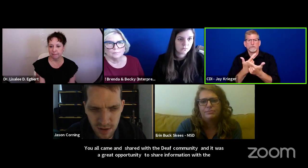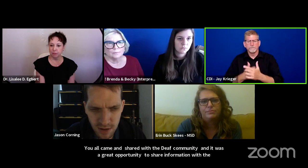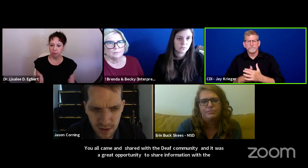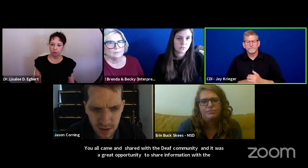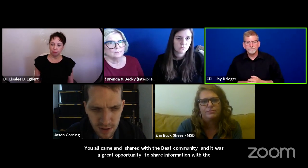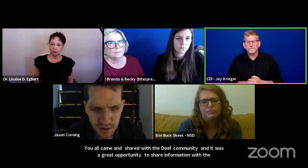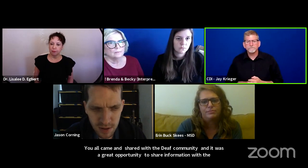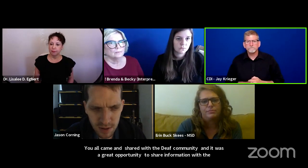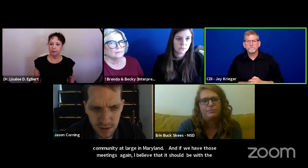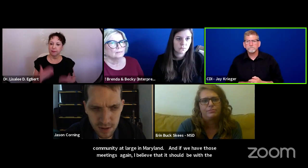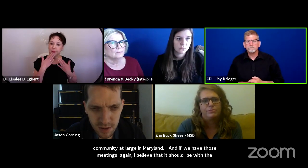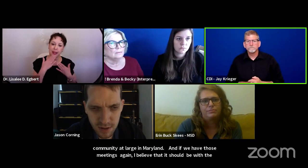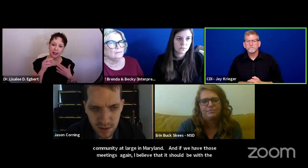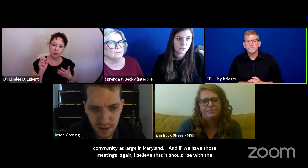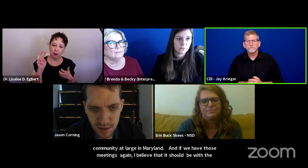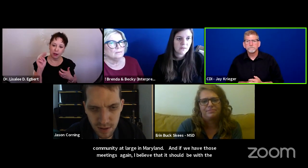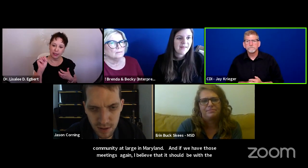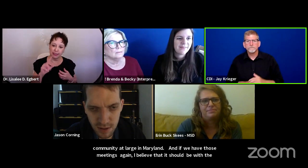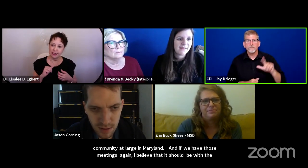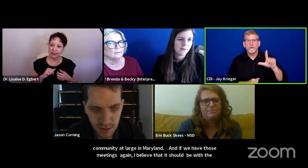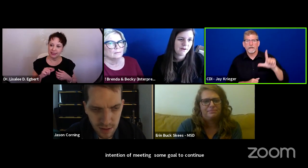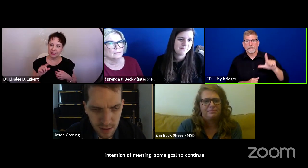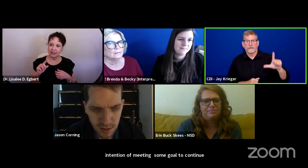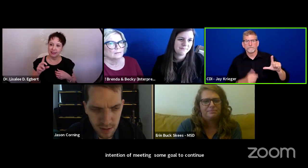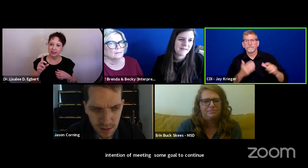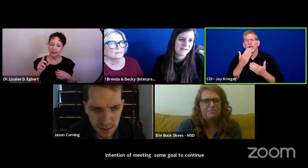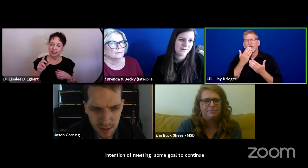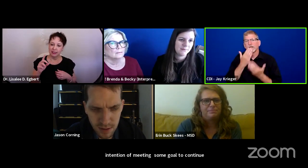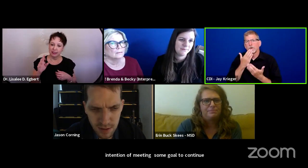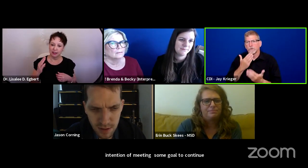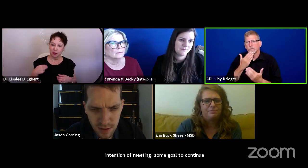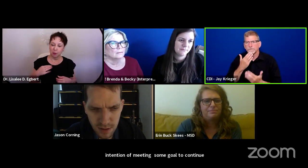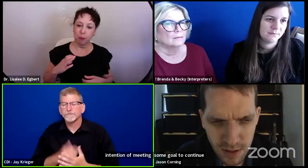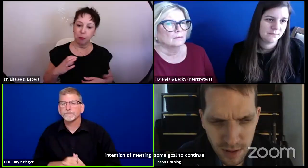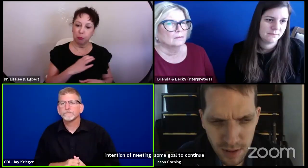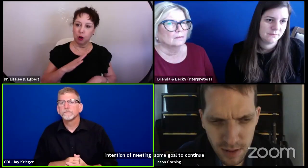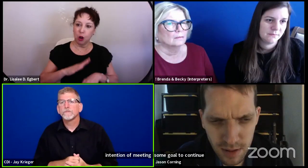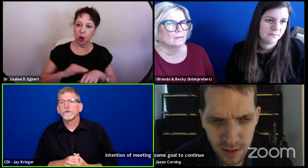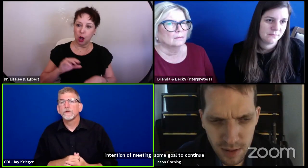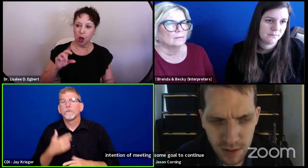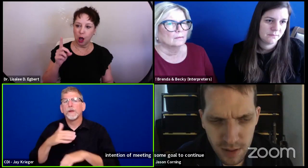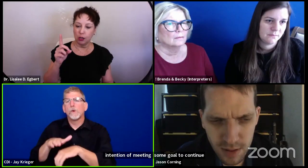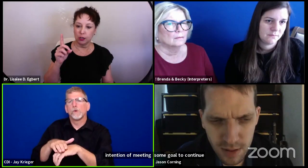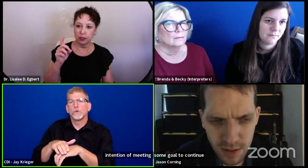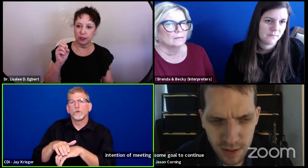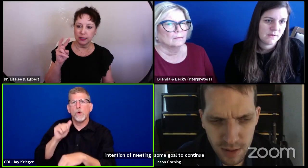Thank you, Erin.